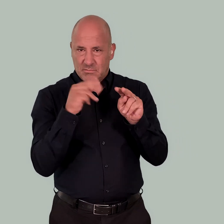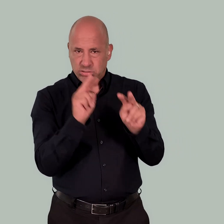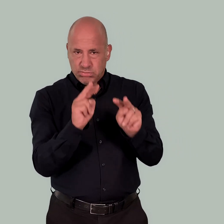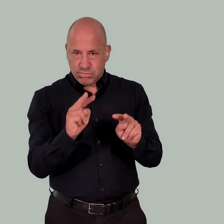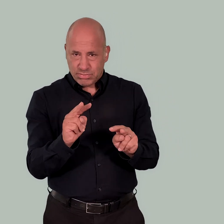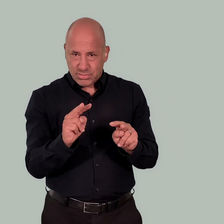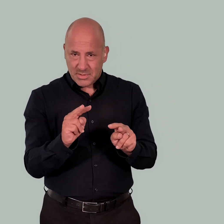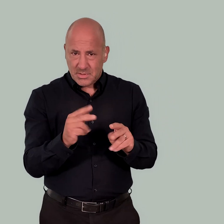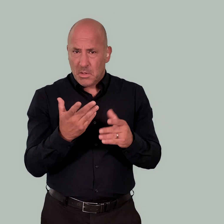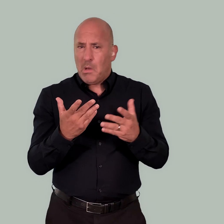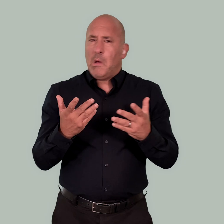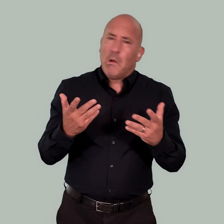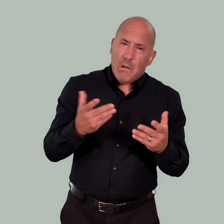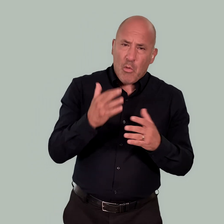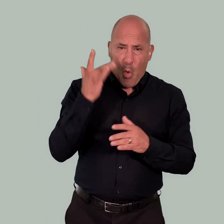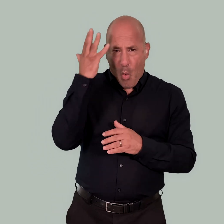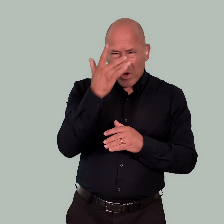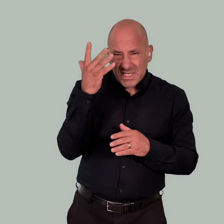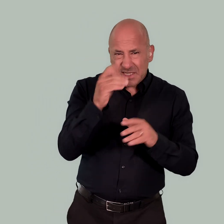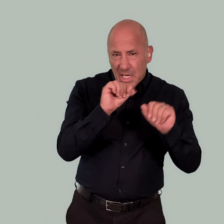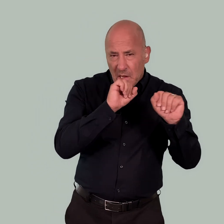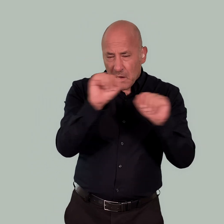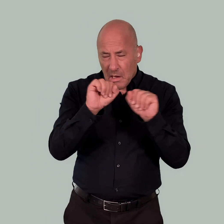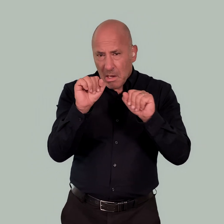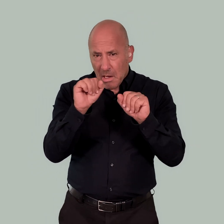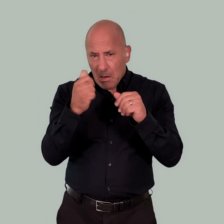This may insufficiently consider less clearly manifested autistic traits,